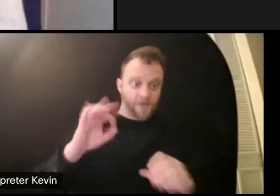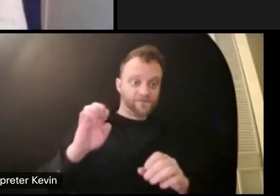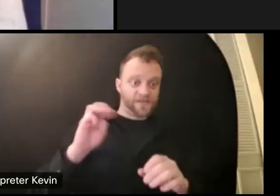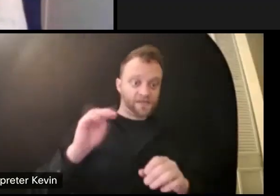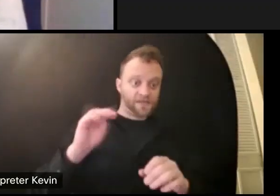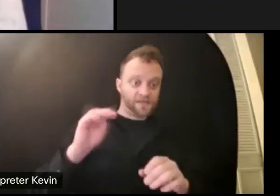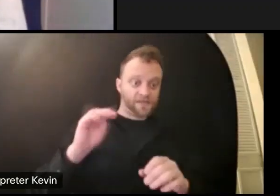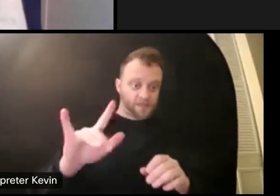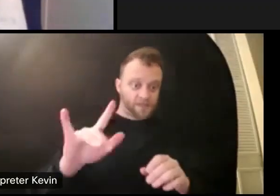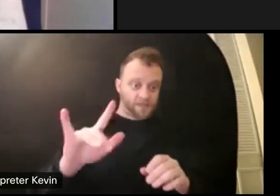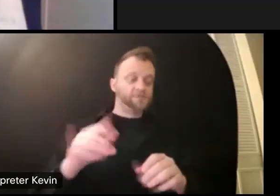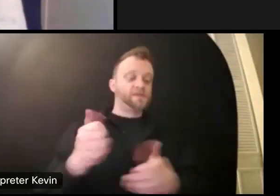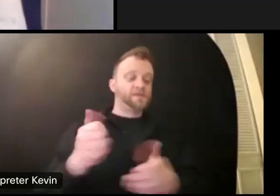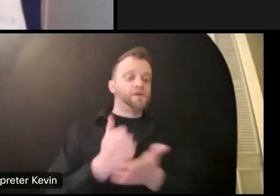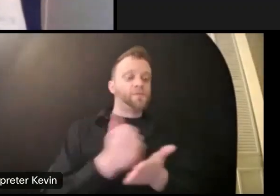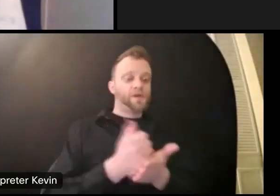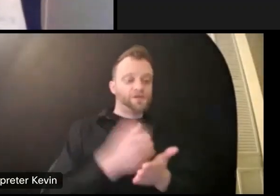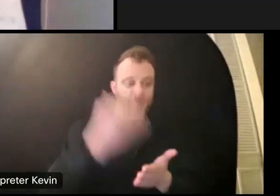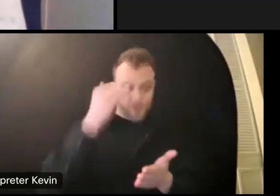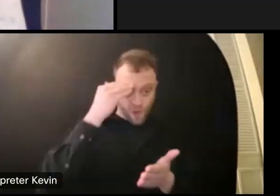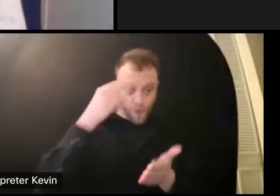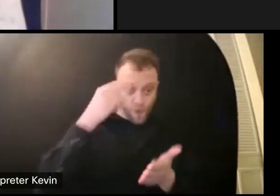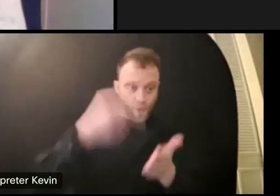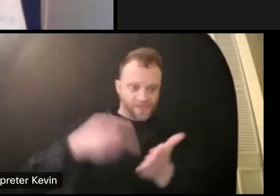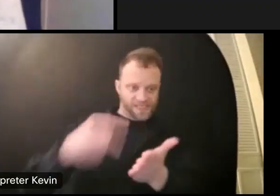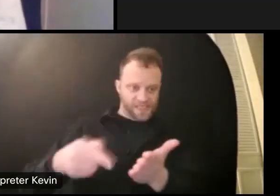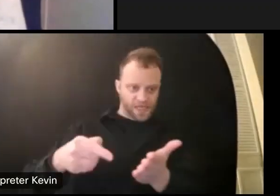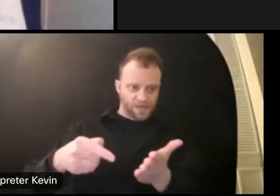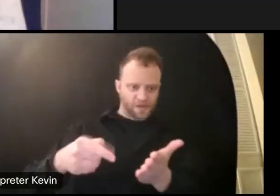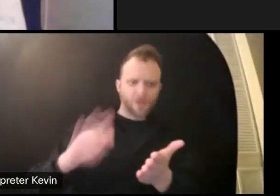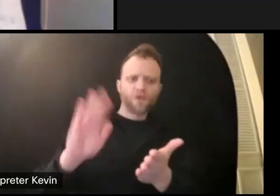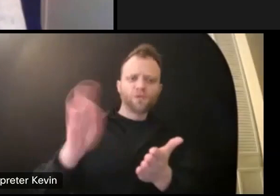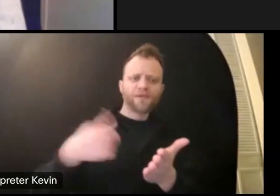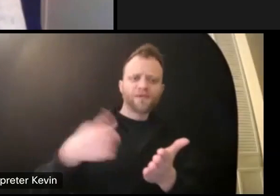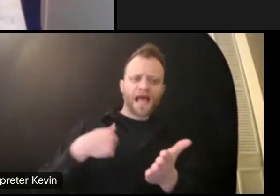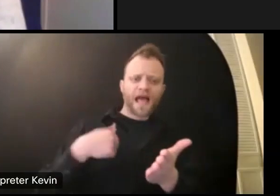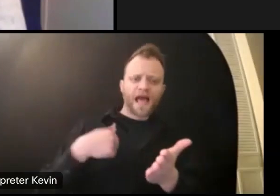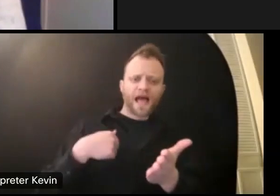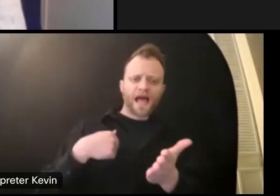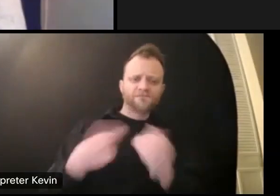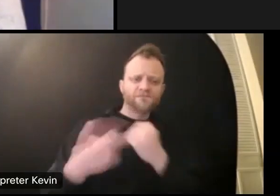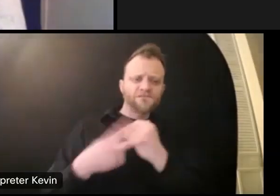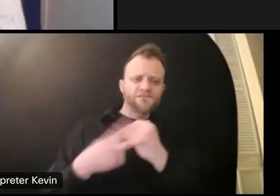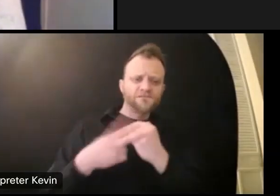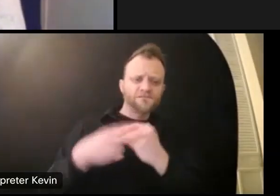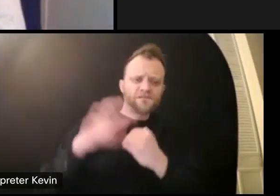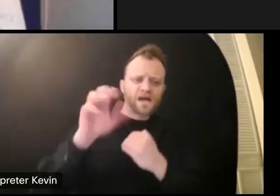going to have new emails, or is there going to be an archive of some of these Commissions that have